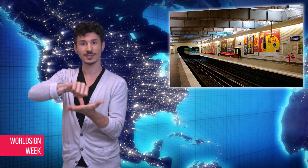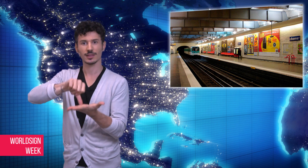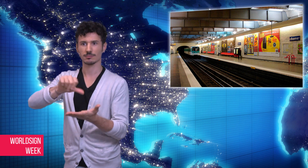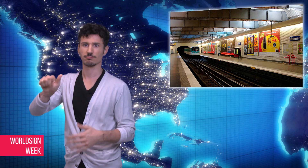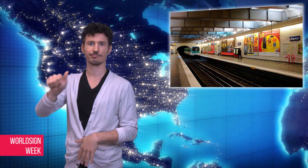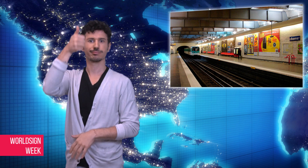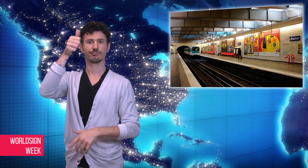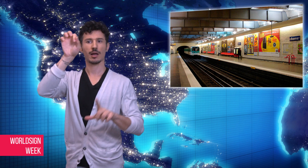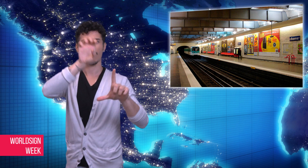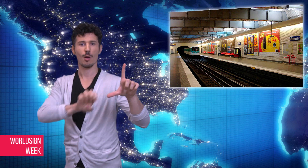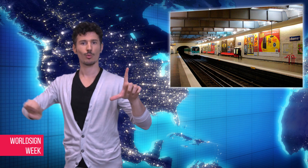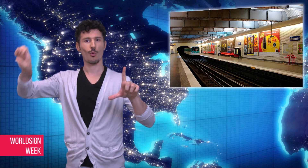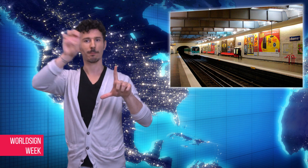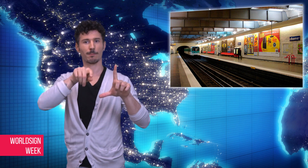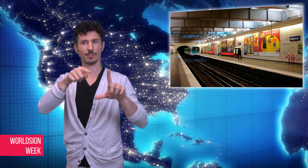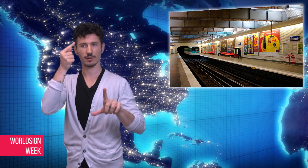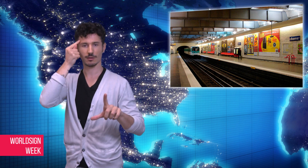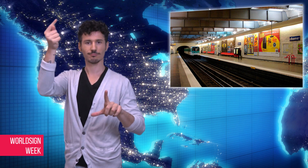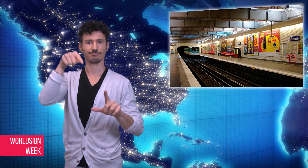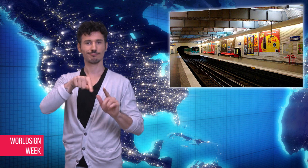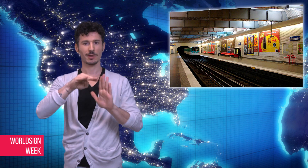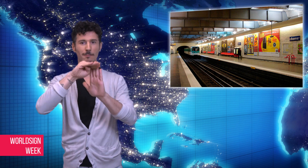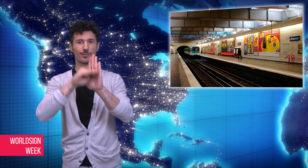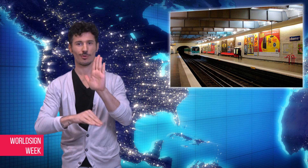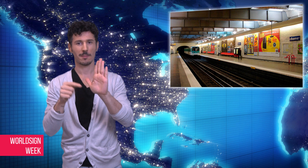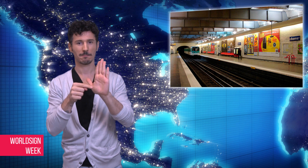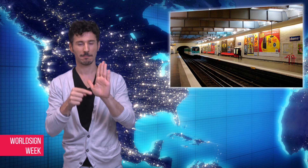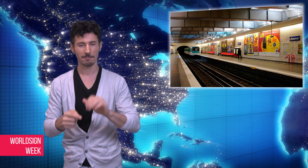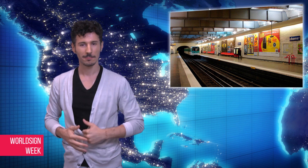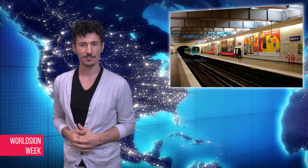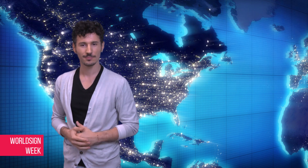launch this initiative in metro stations.